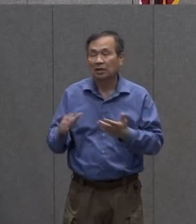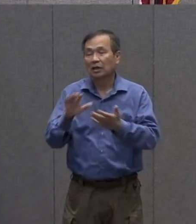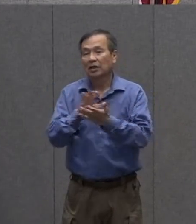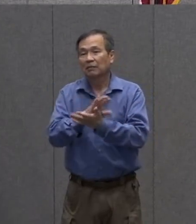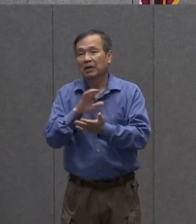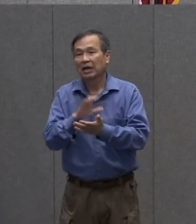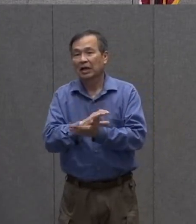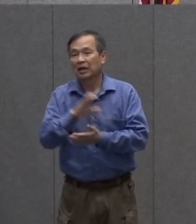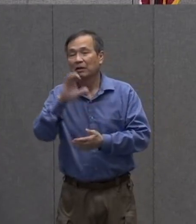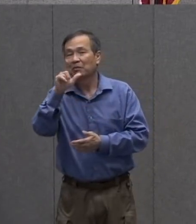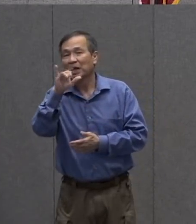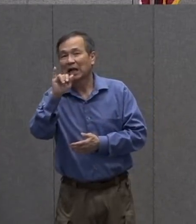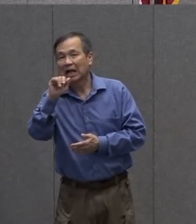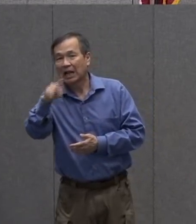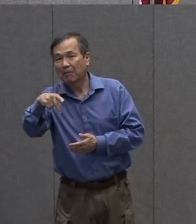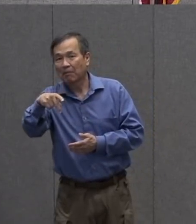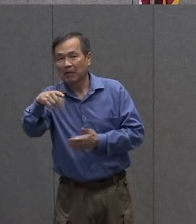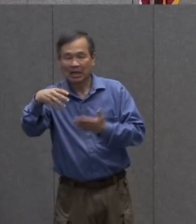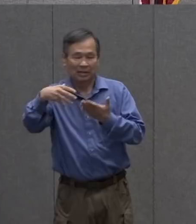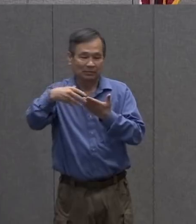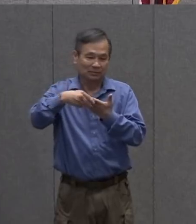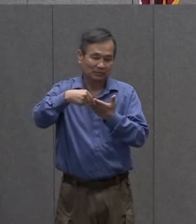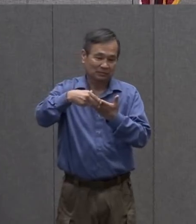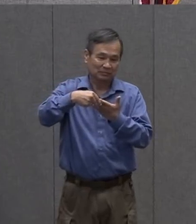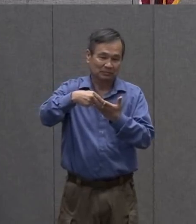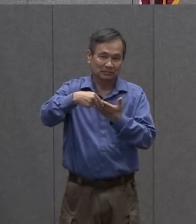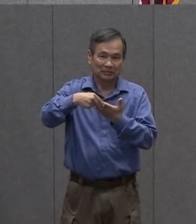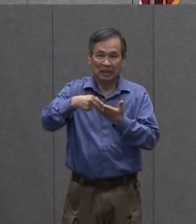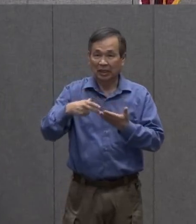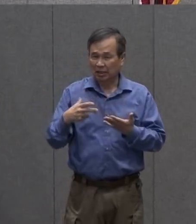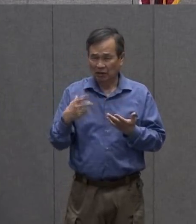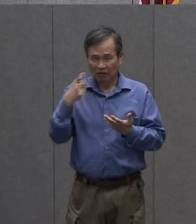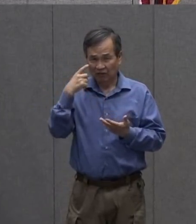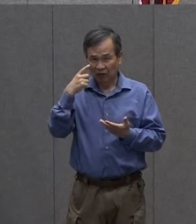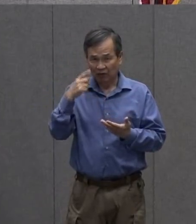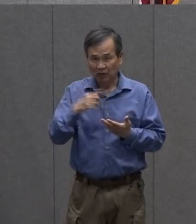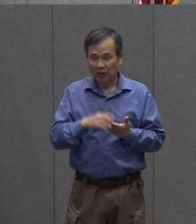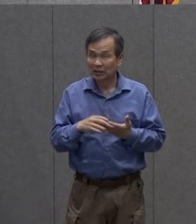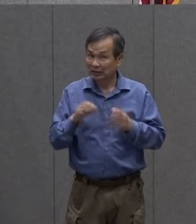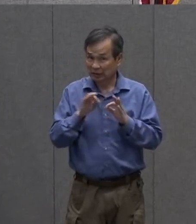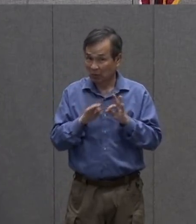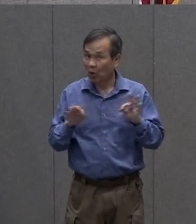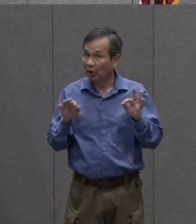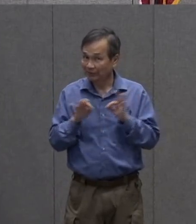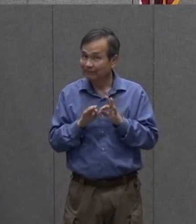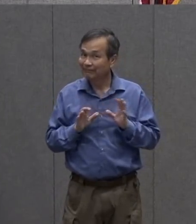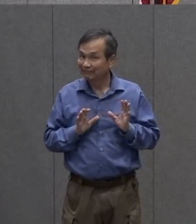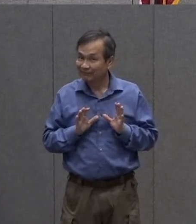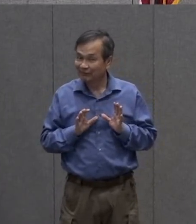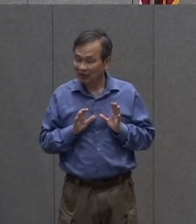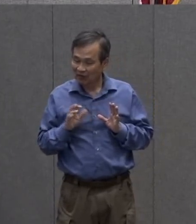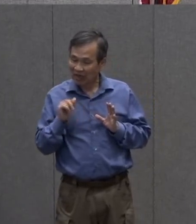Now the paper clip is going to be the critical piece for our arrow spinner.